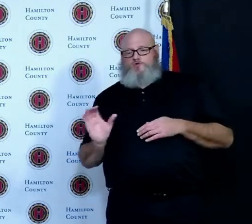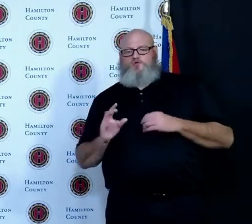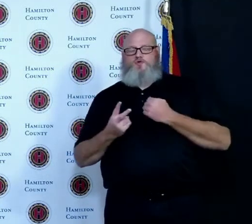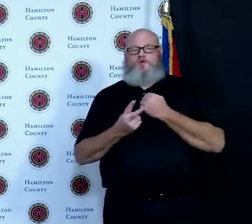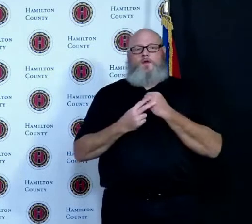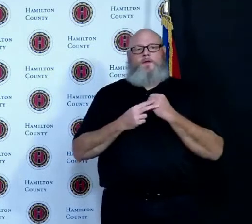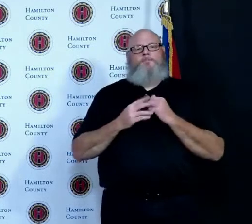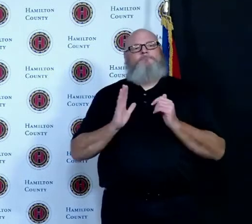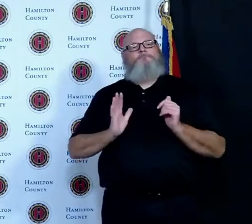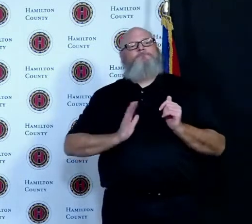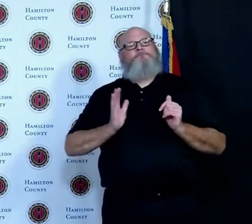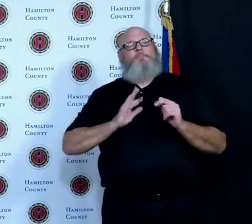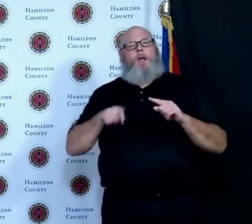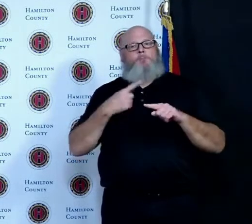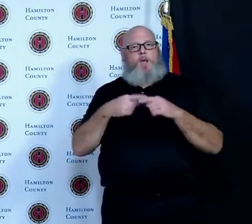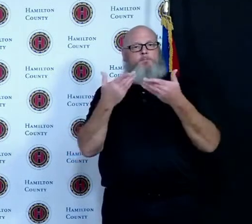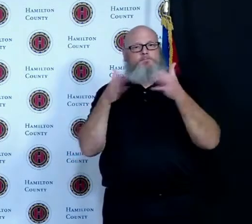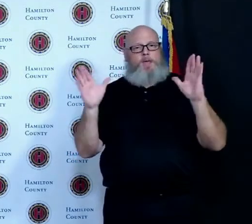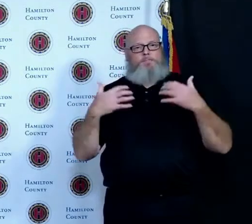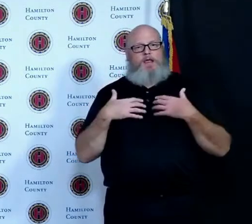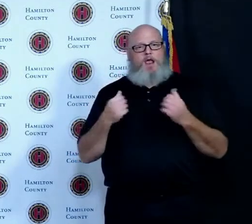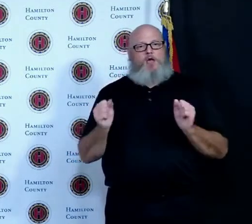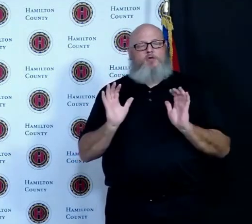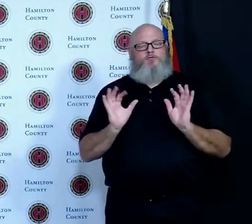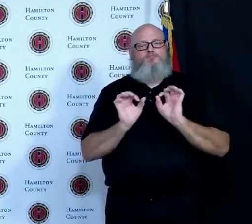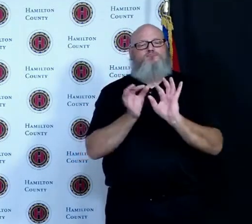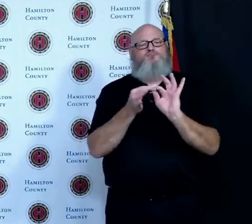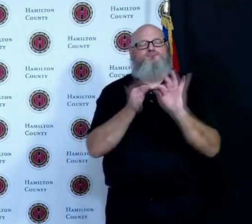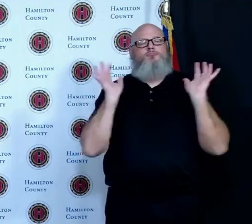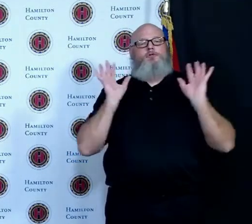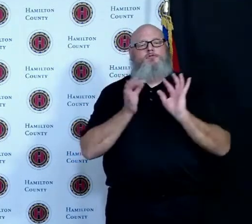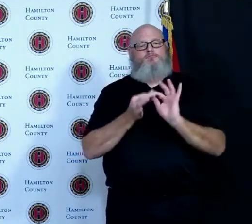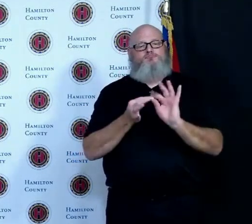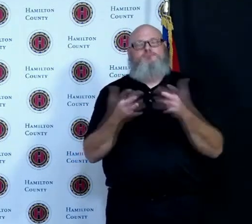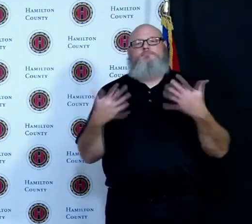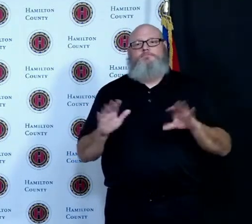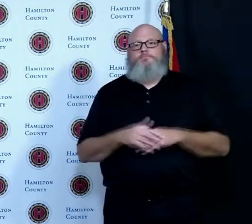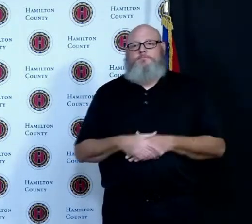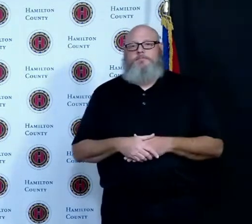we can do more if we were to get a thousand doses a week we could administer those doses